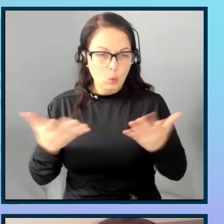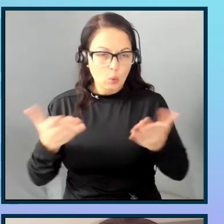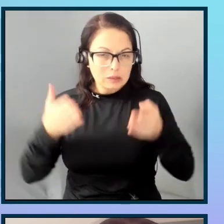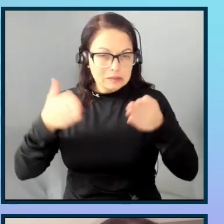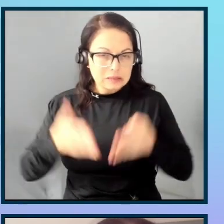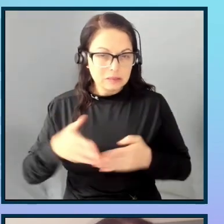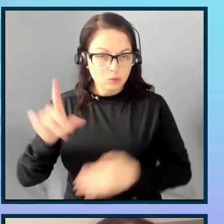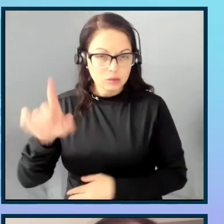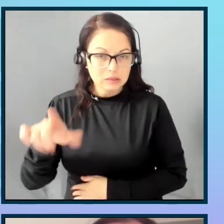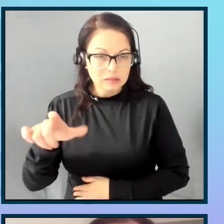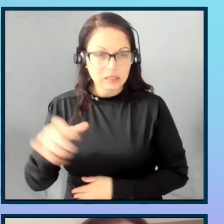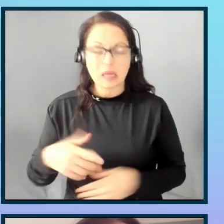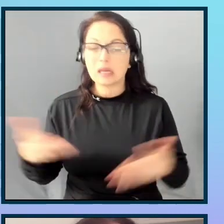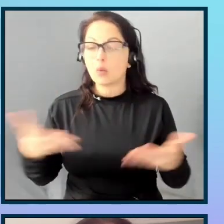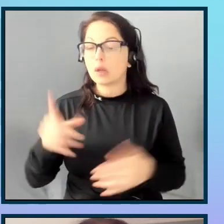What needs to be accomplished?